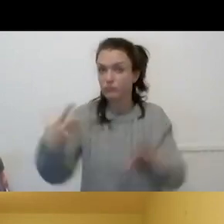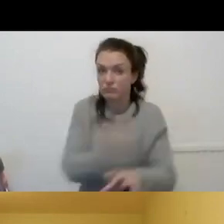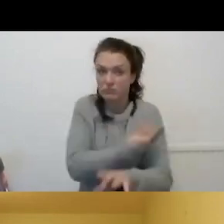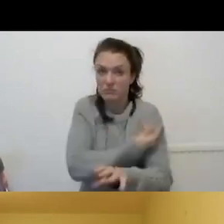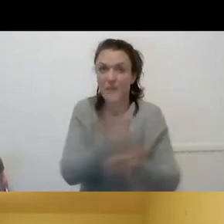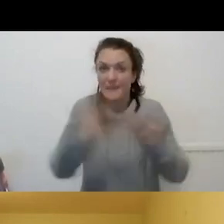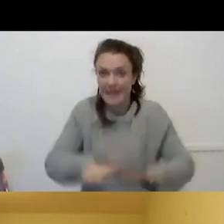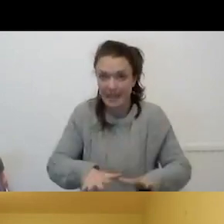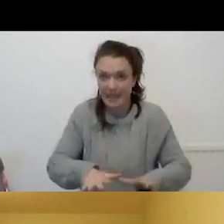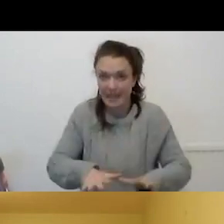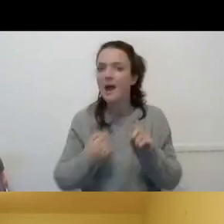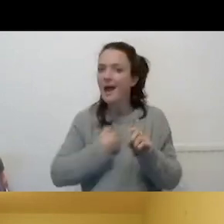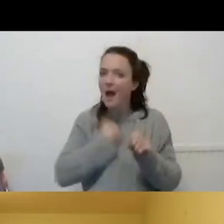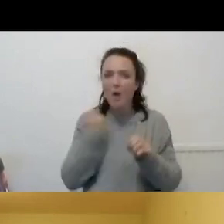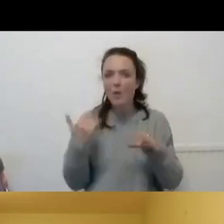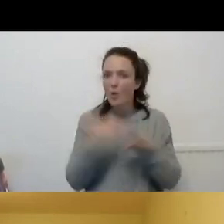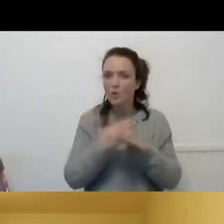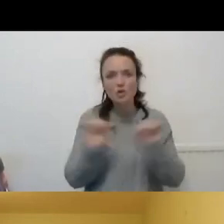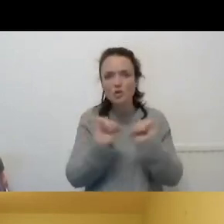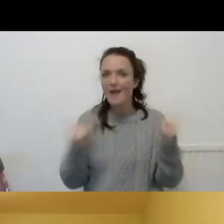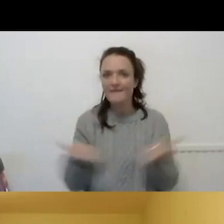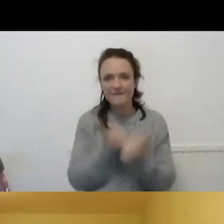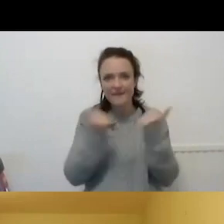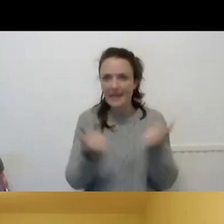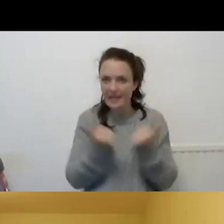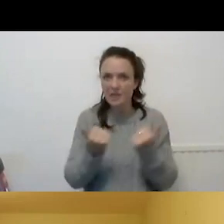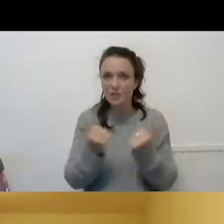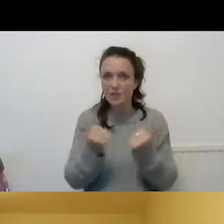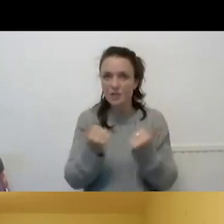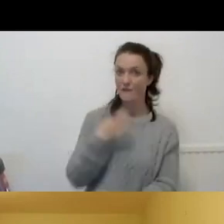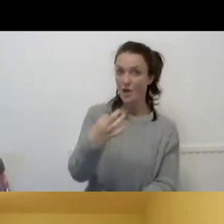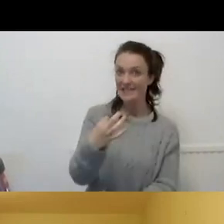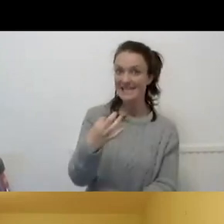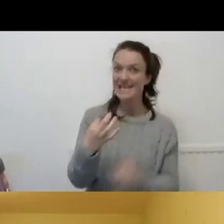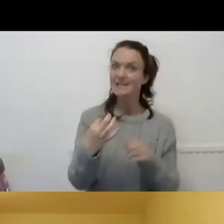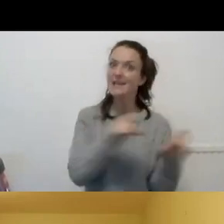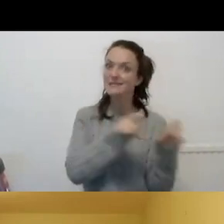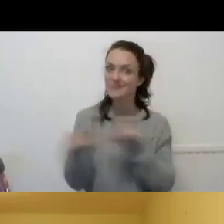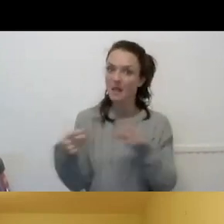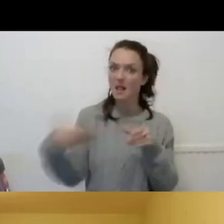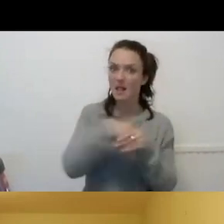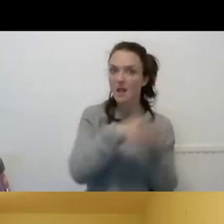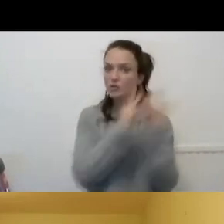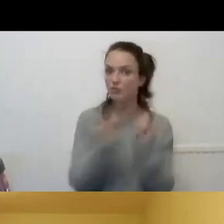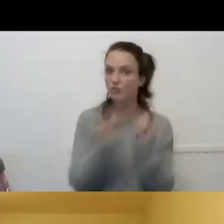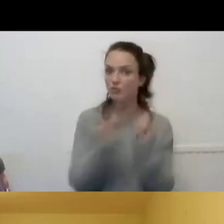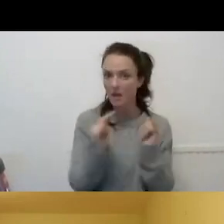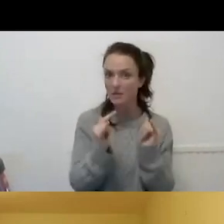we're still followed by volunteers closely across the country and in Bristol. And the main reason